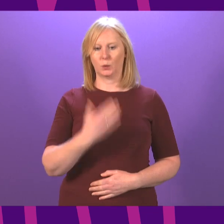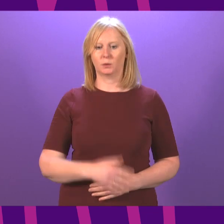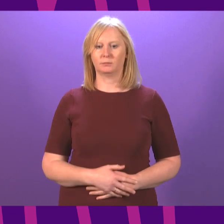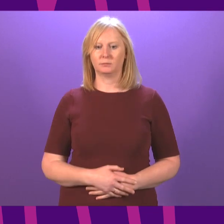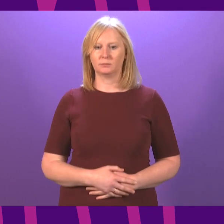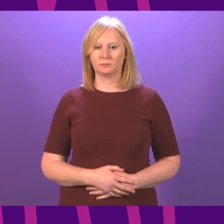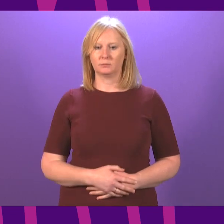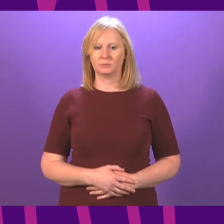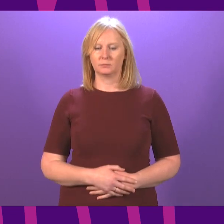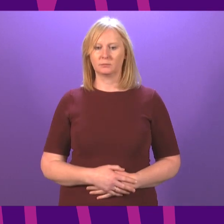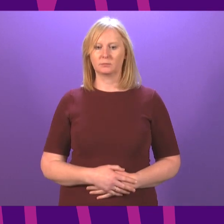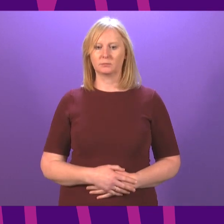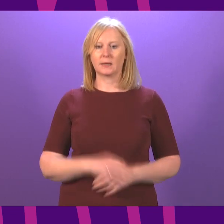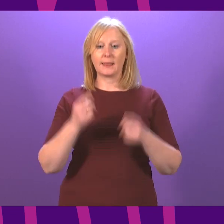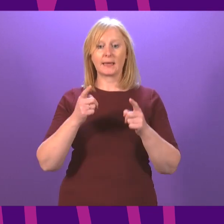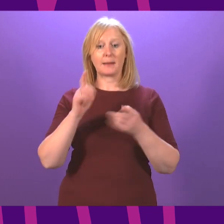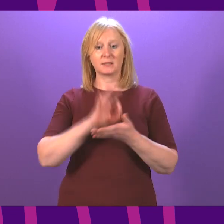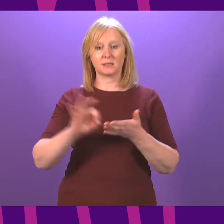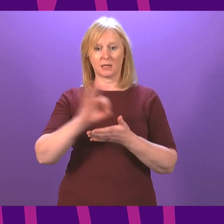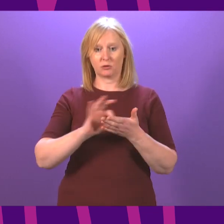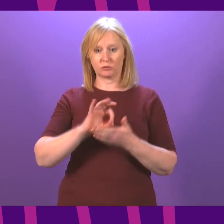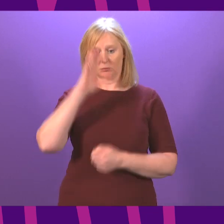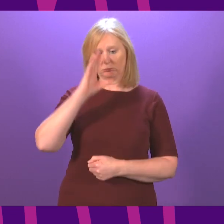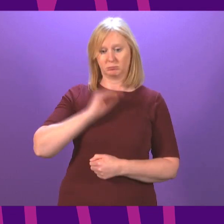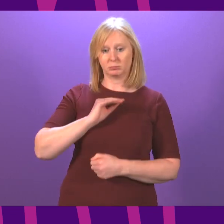What additional resource has the UK Government provided to the Scottish Government and the port